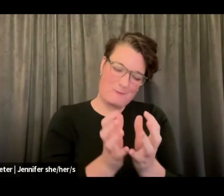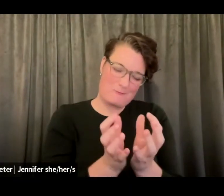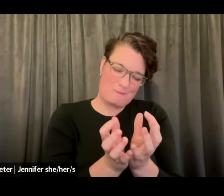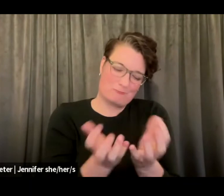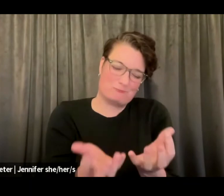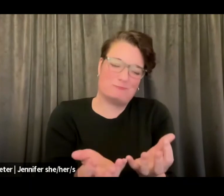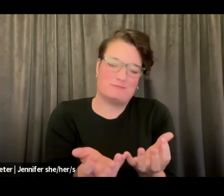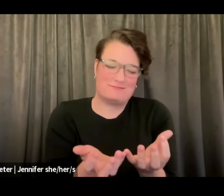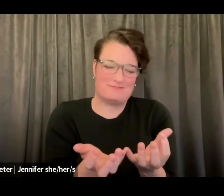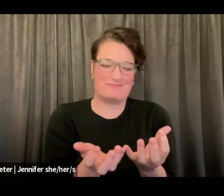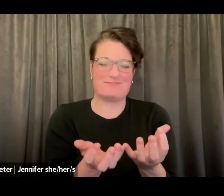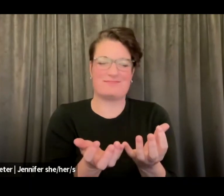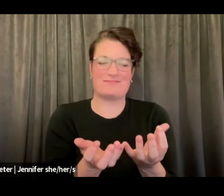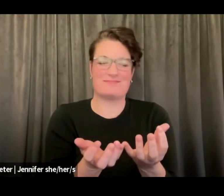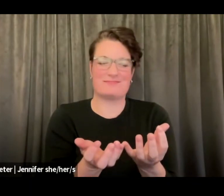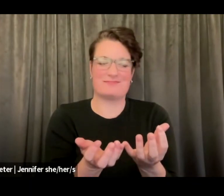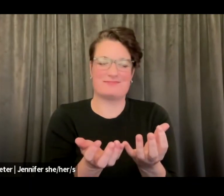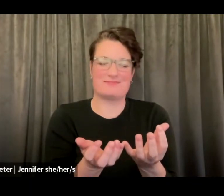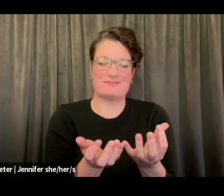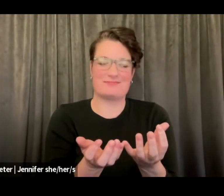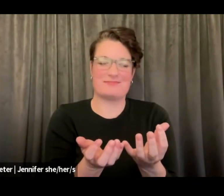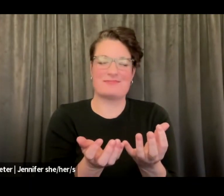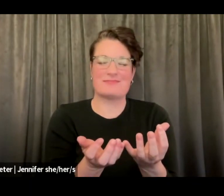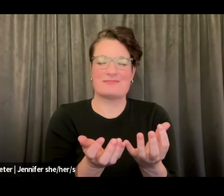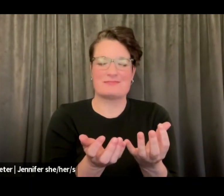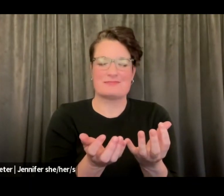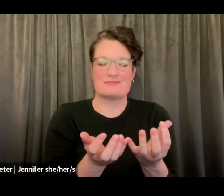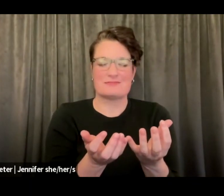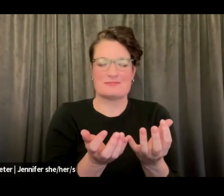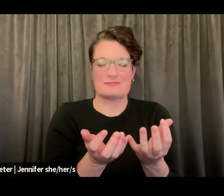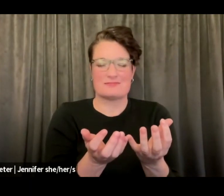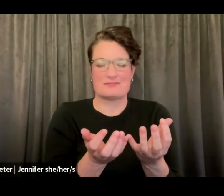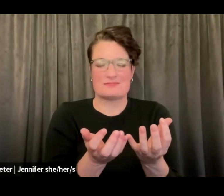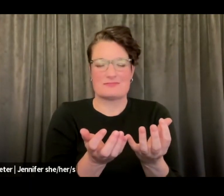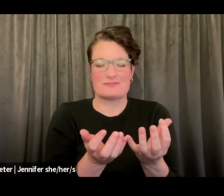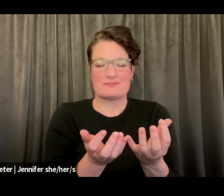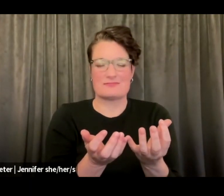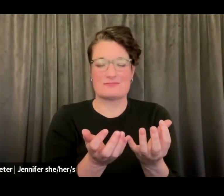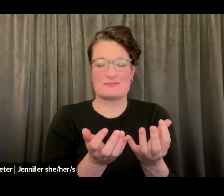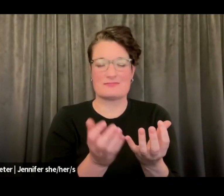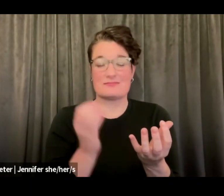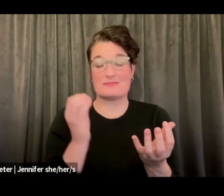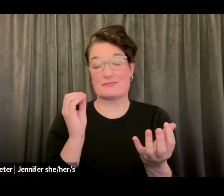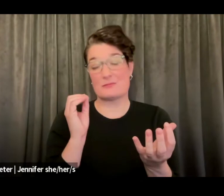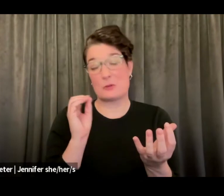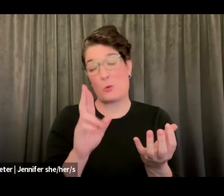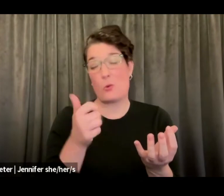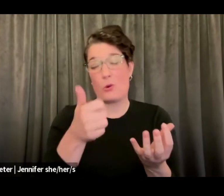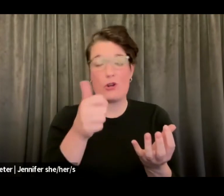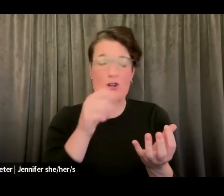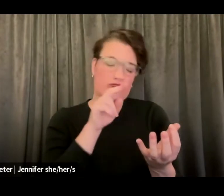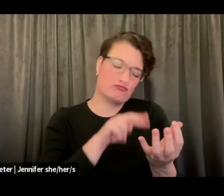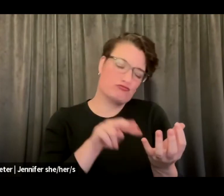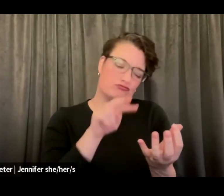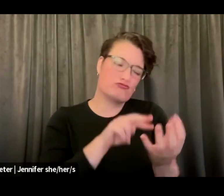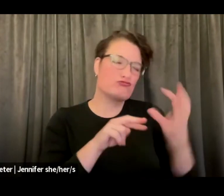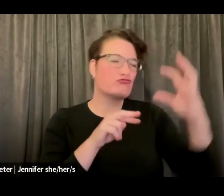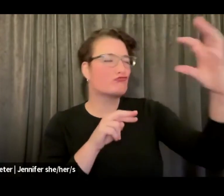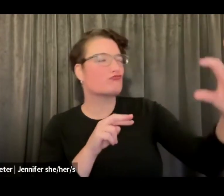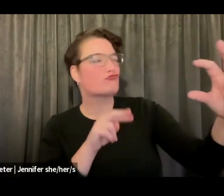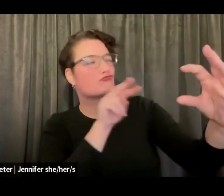In your hands in your lap or gazing at it on your altar